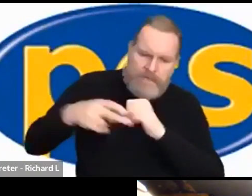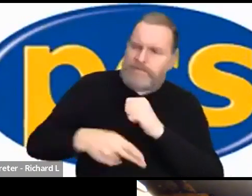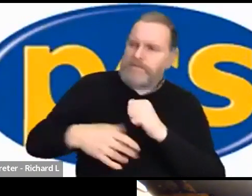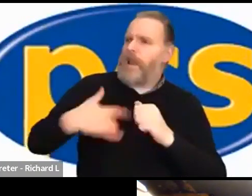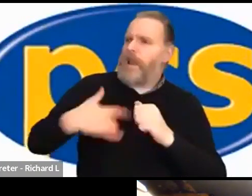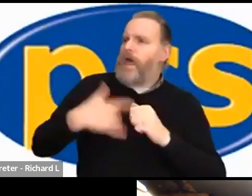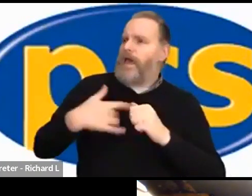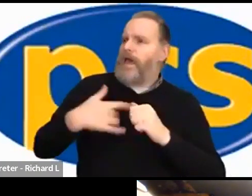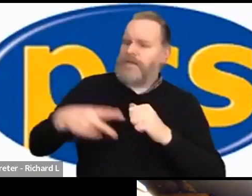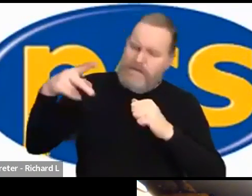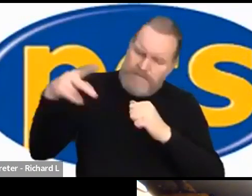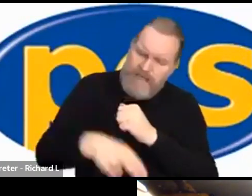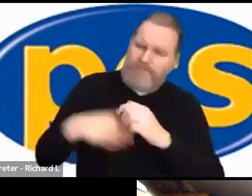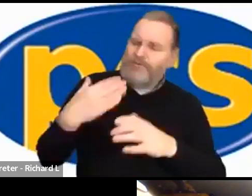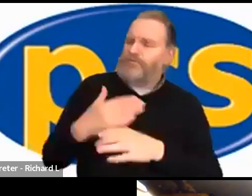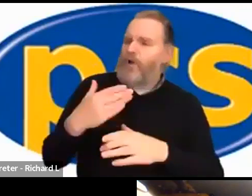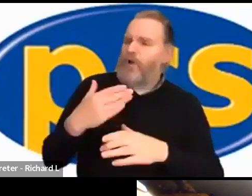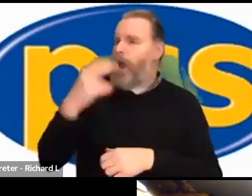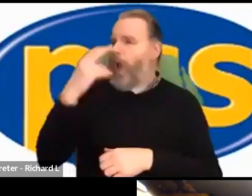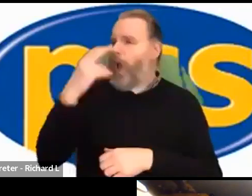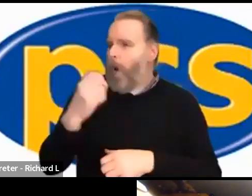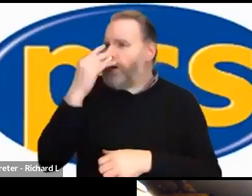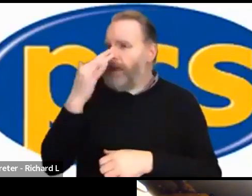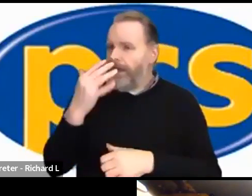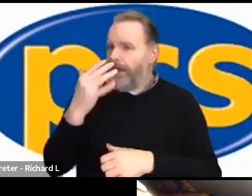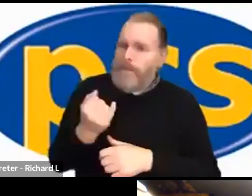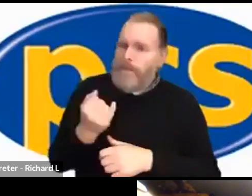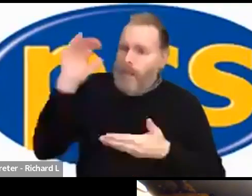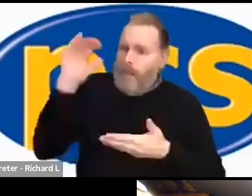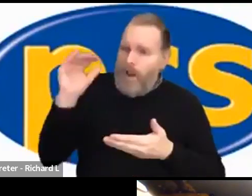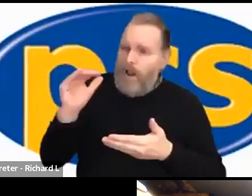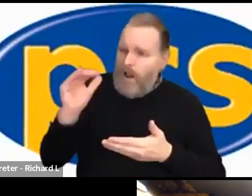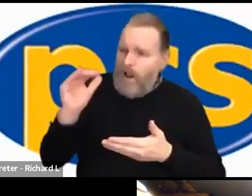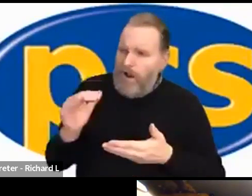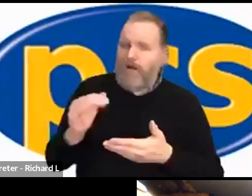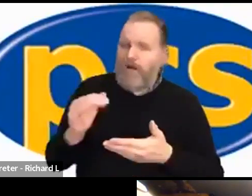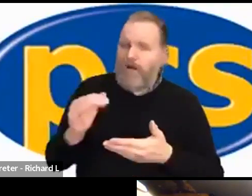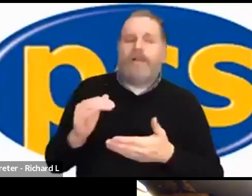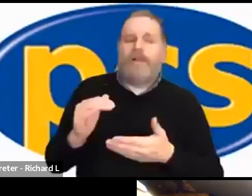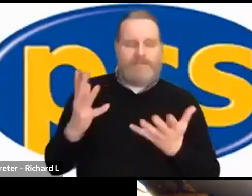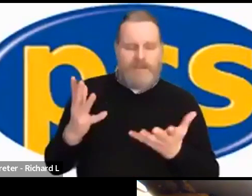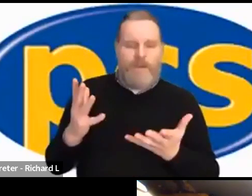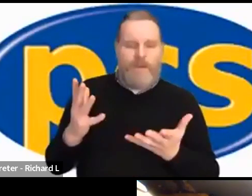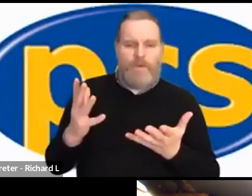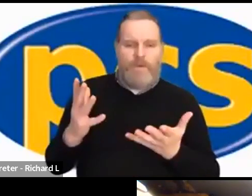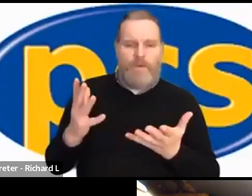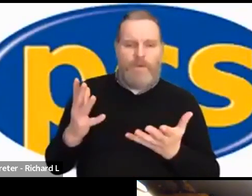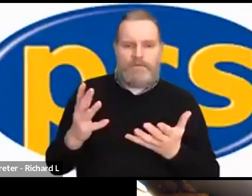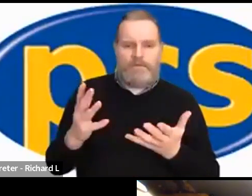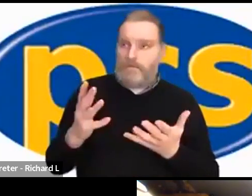massive companies. sive cuts in your living standards, cutting jobs, robbing your pensions, and I , and ask what's happening to